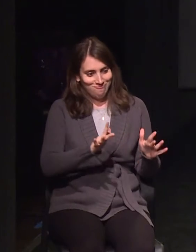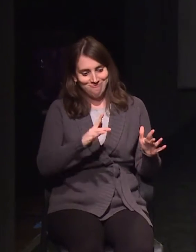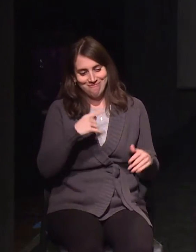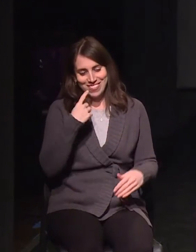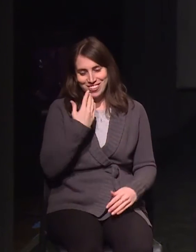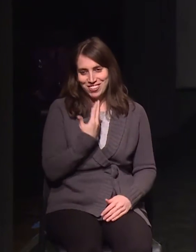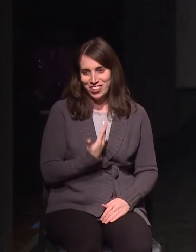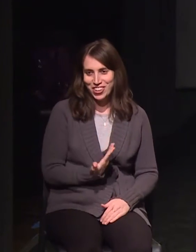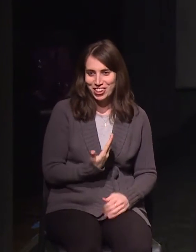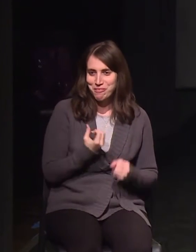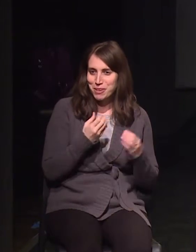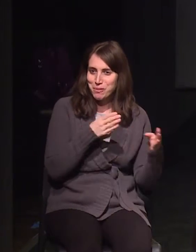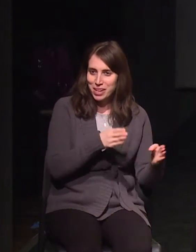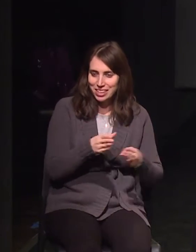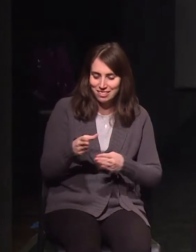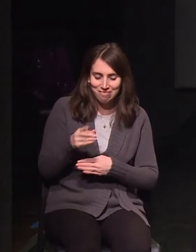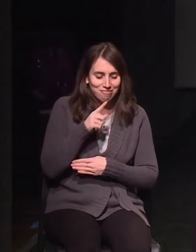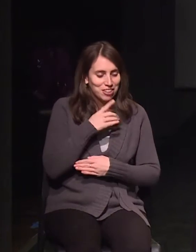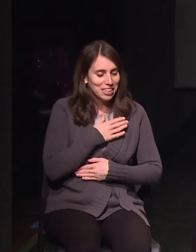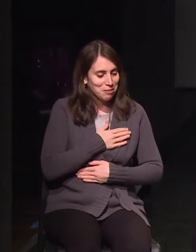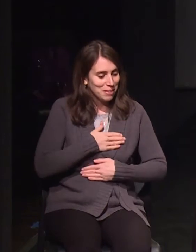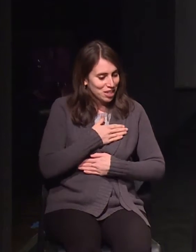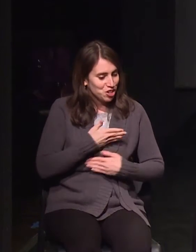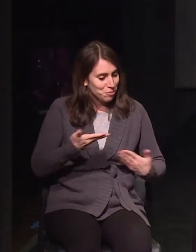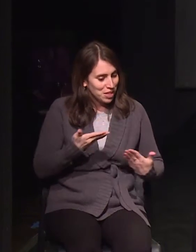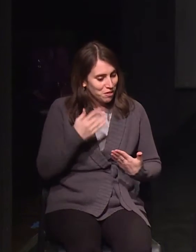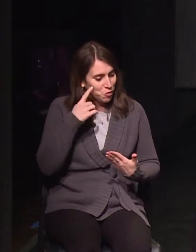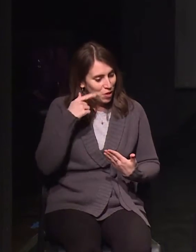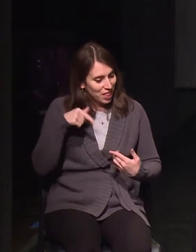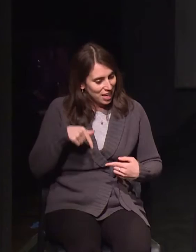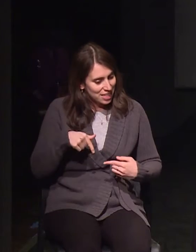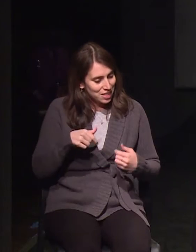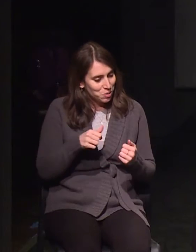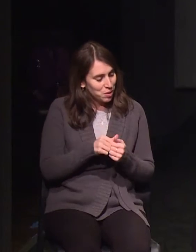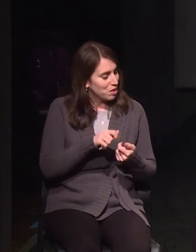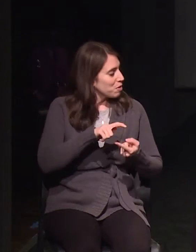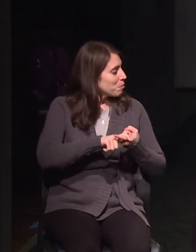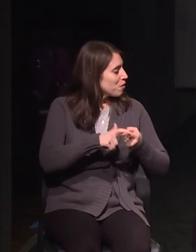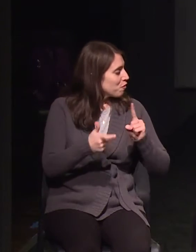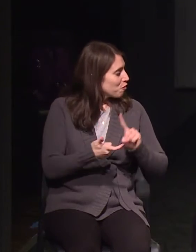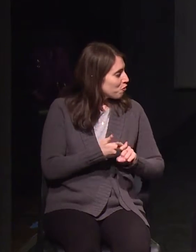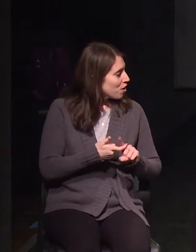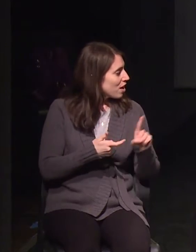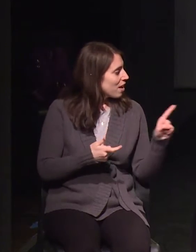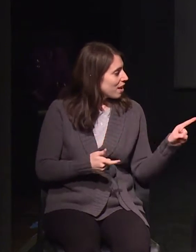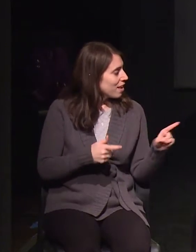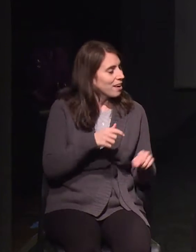So it’s a pleasure to be here for this with my friend, we’ve worked together for a number